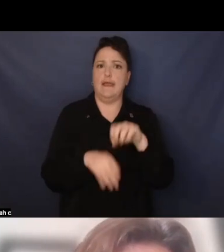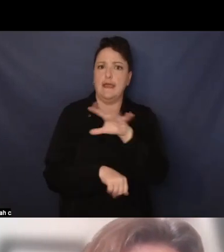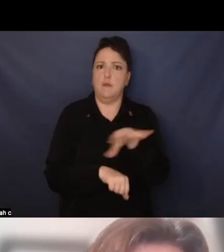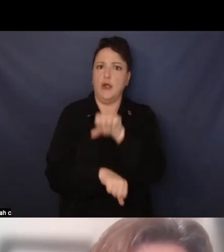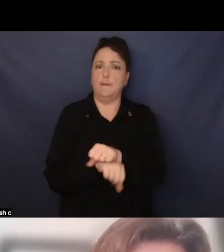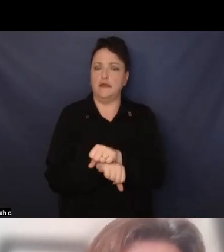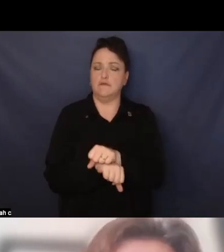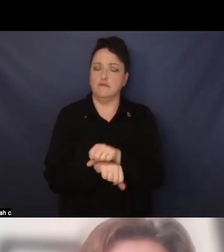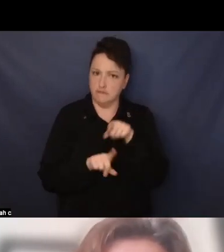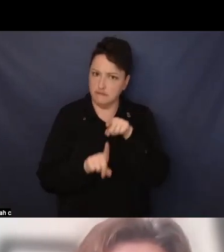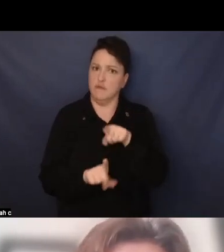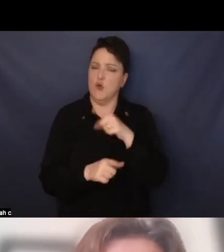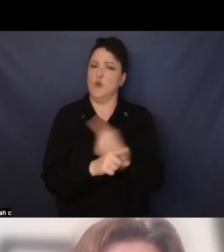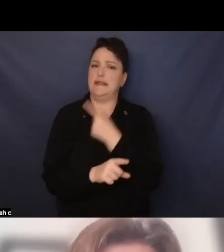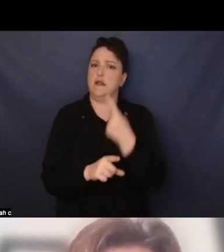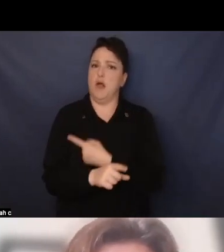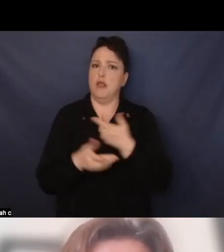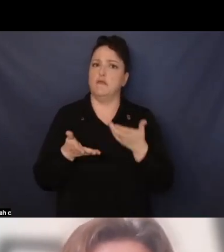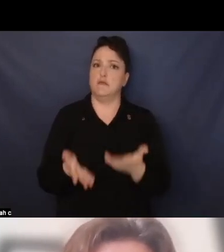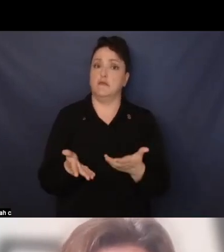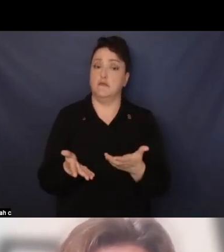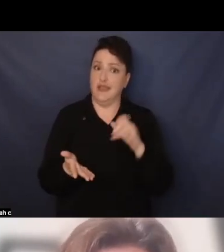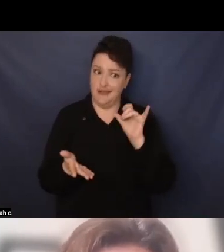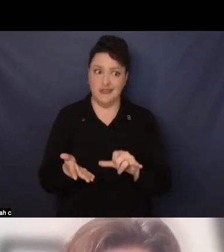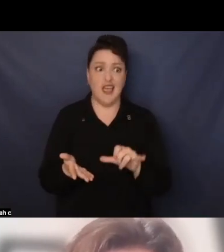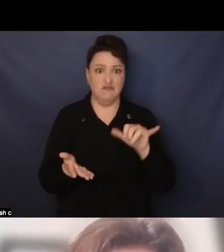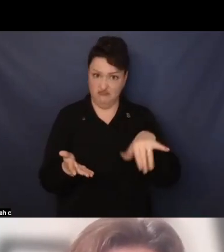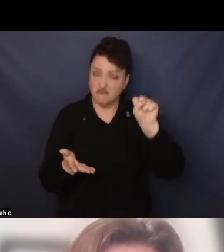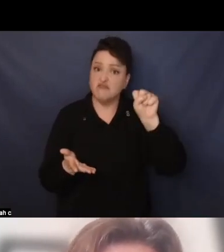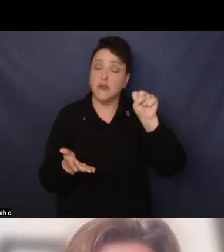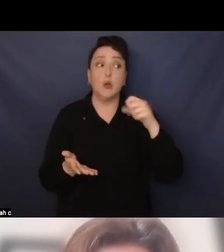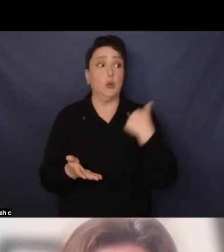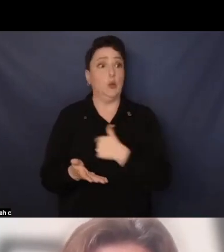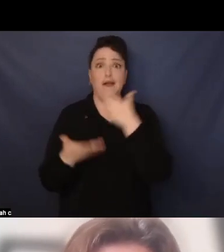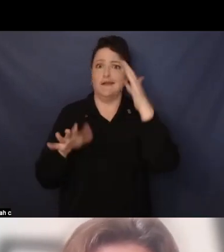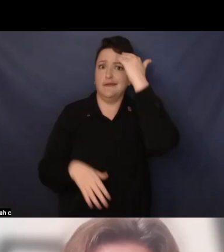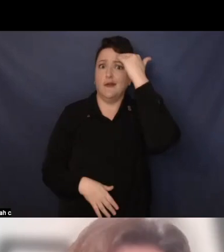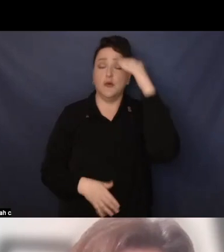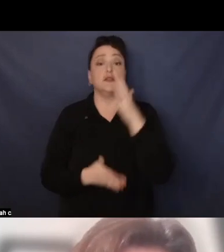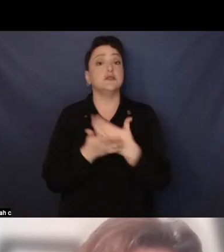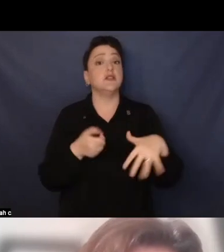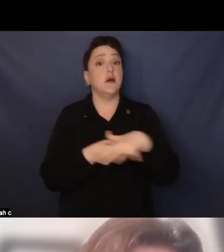is that we know masking is still required in some jurisdictions. Including not just of healthcare